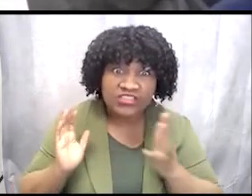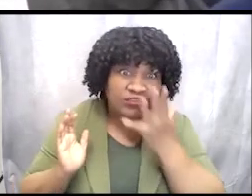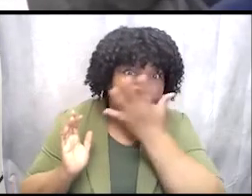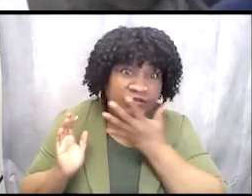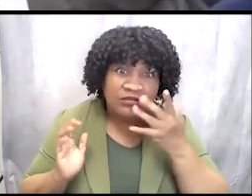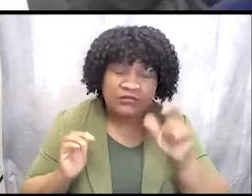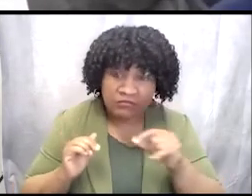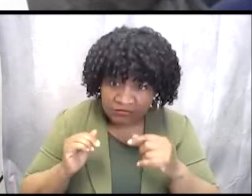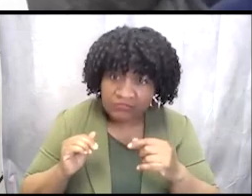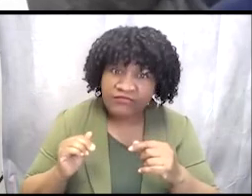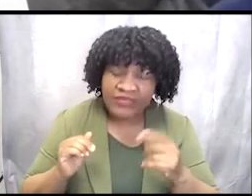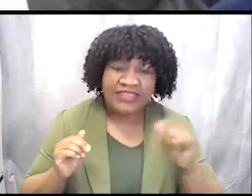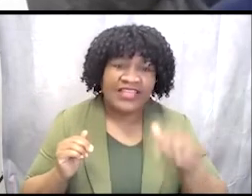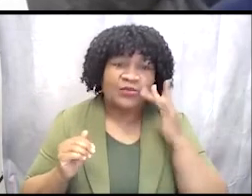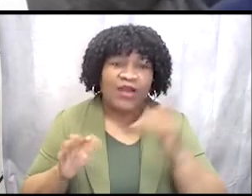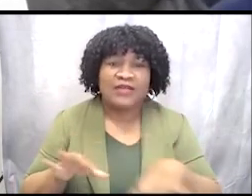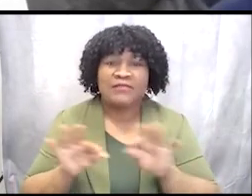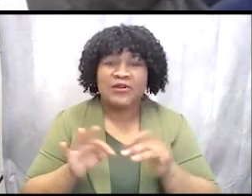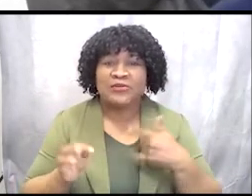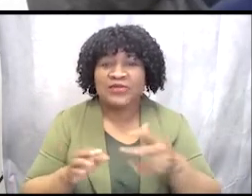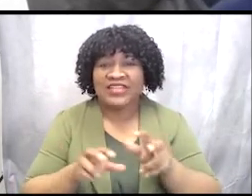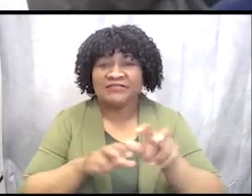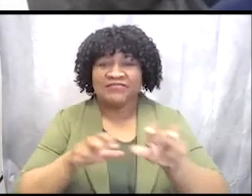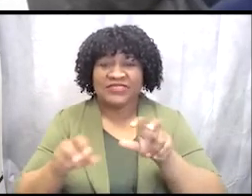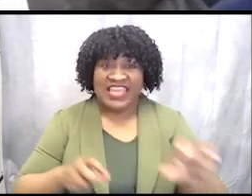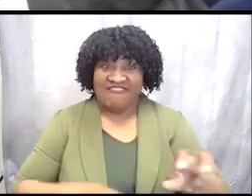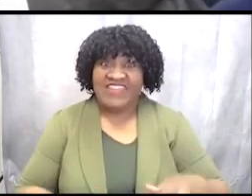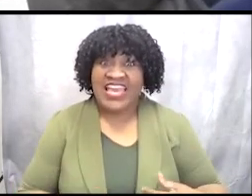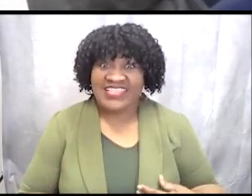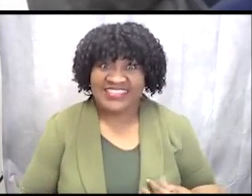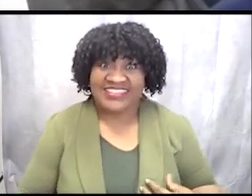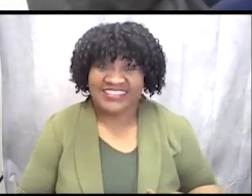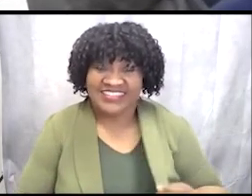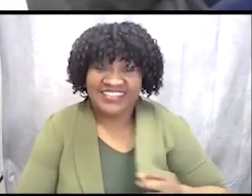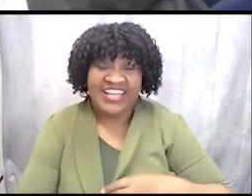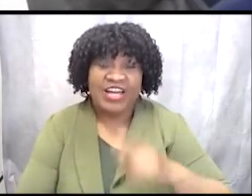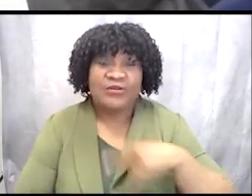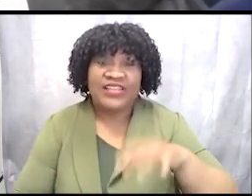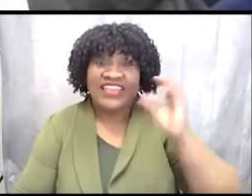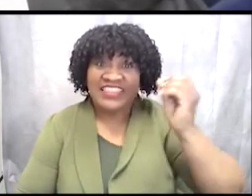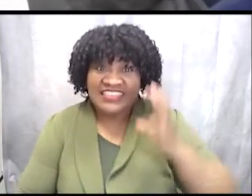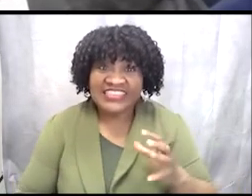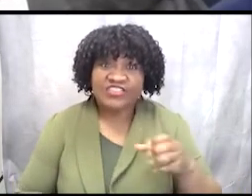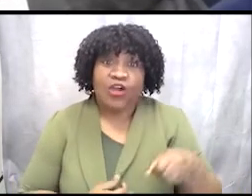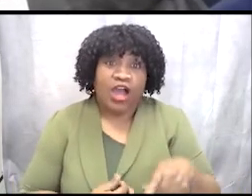That's why we were able to invest in the Teacher Opportunity Corps initiative